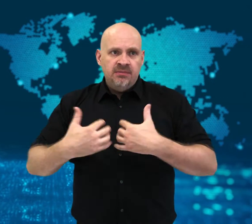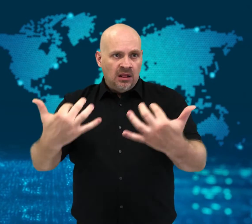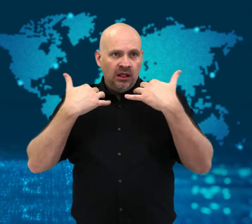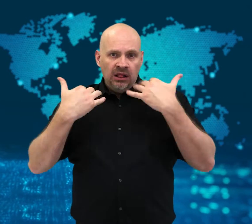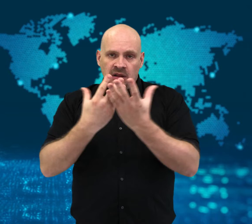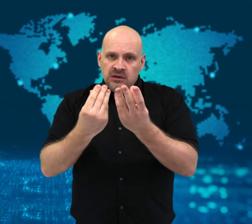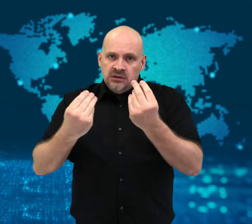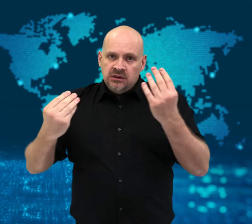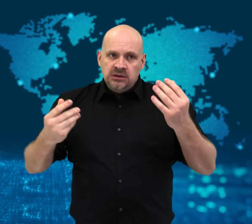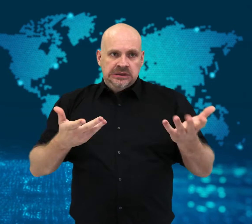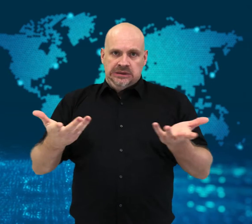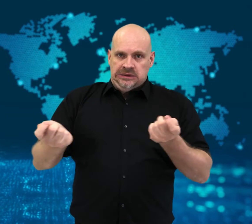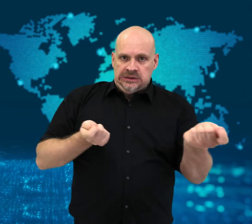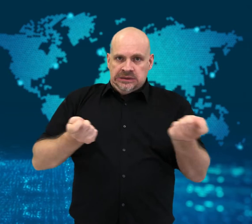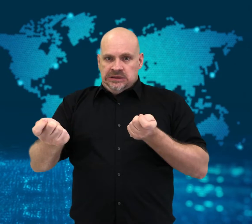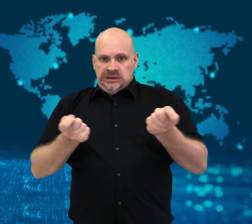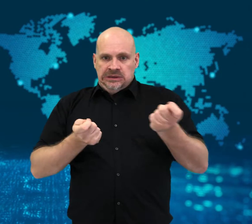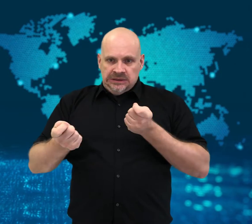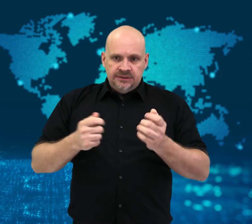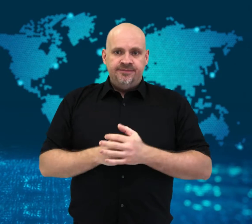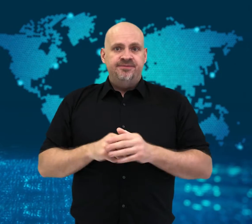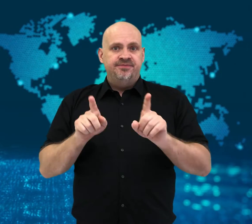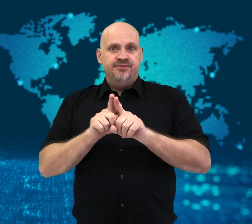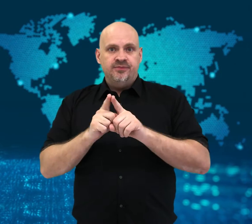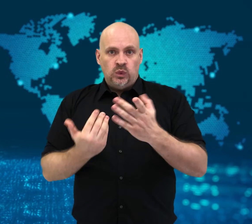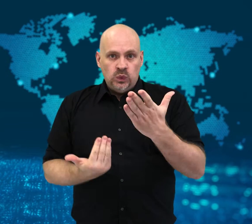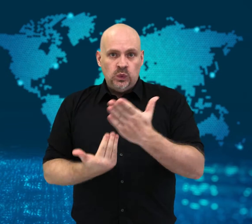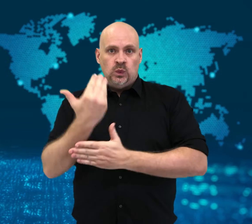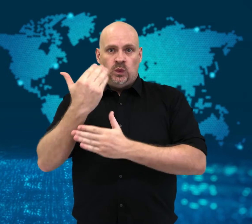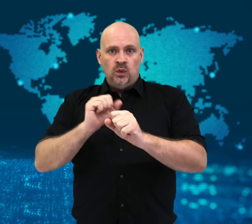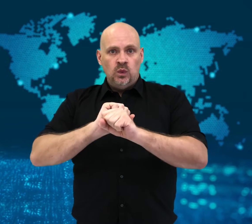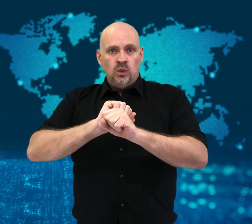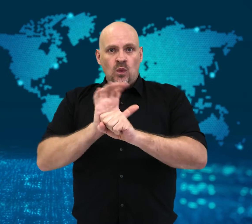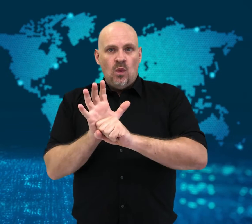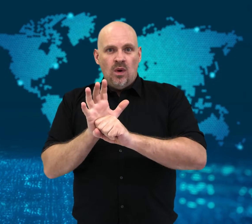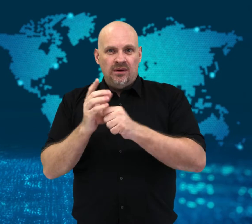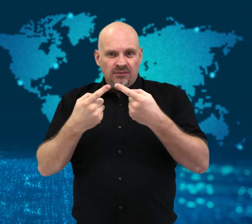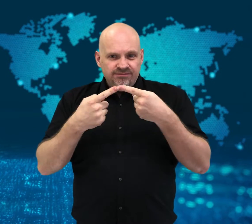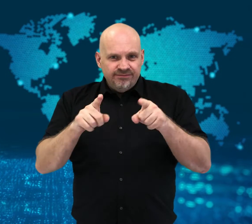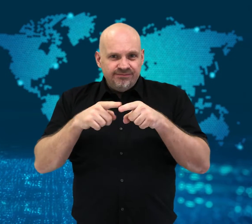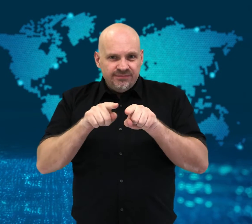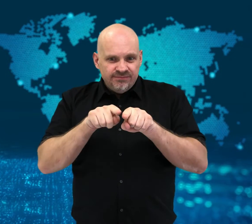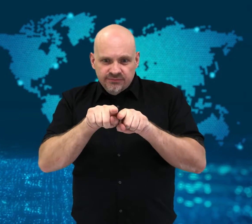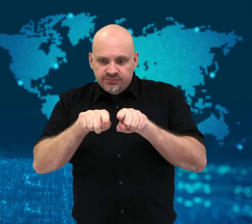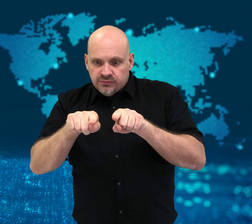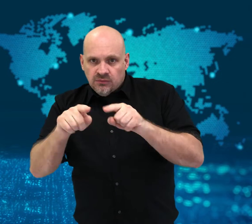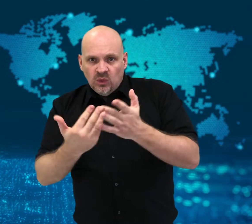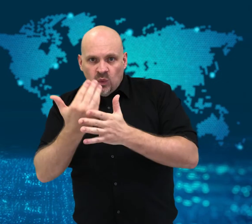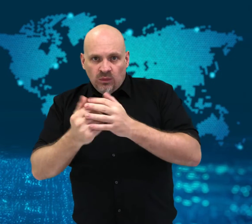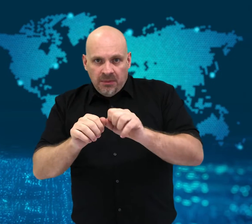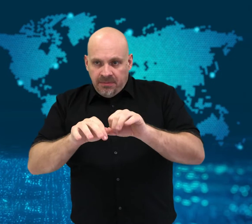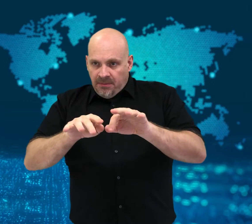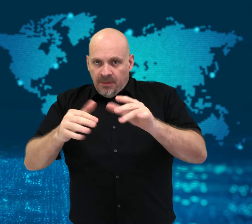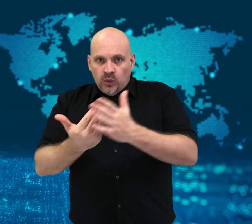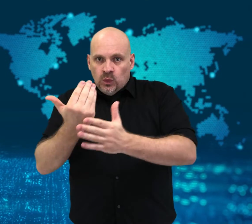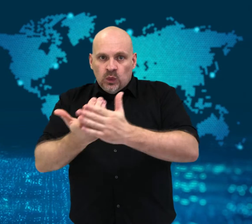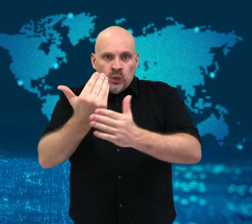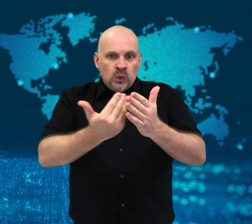struggling hospitals, and new strains of COVID-19.